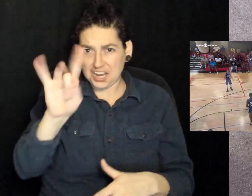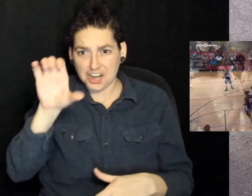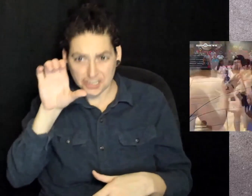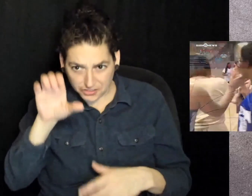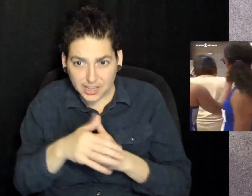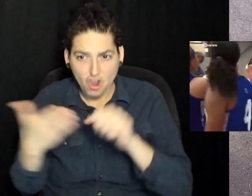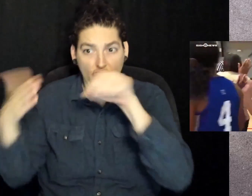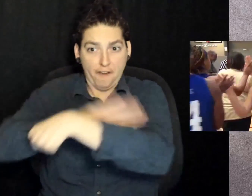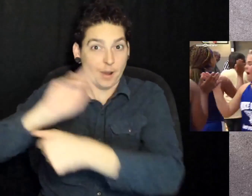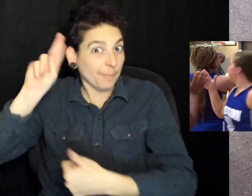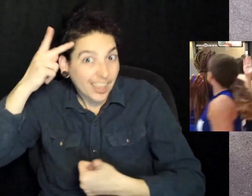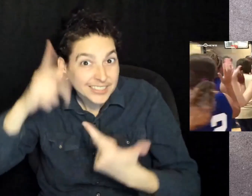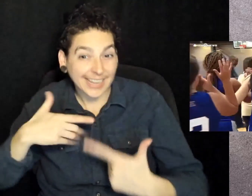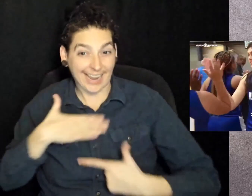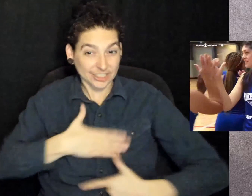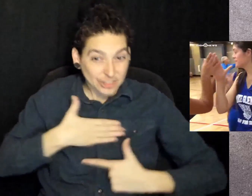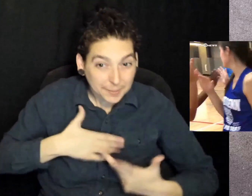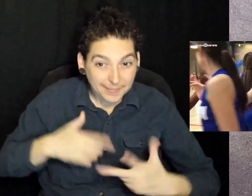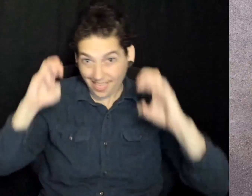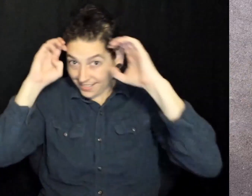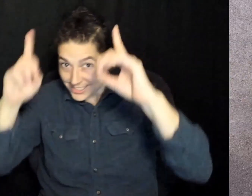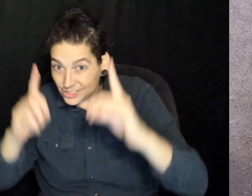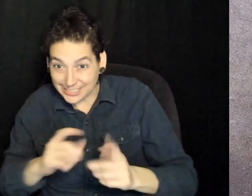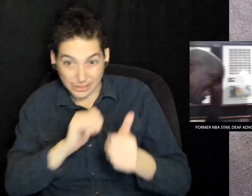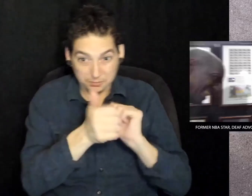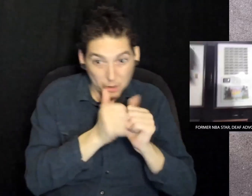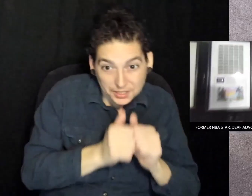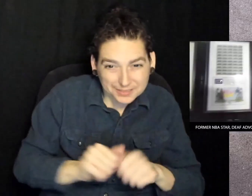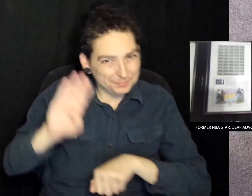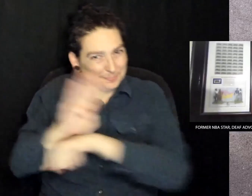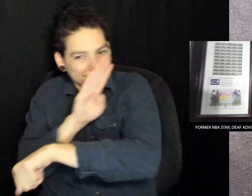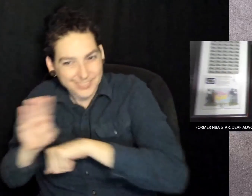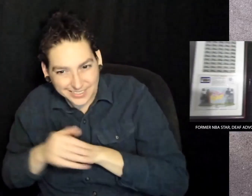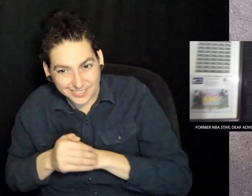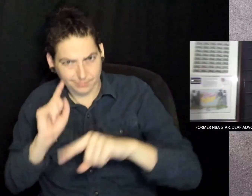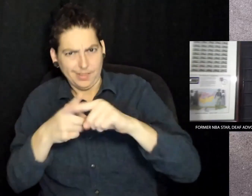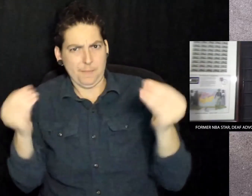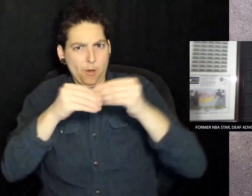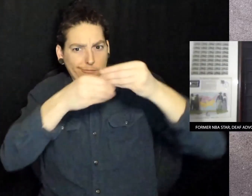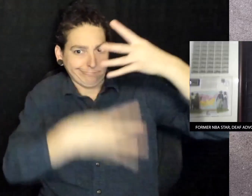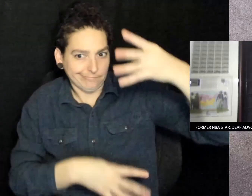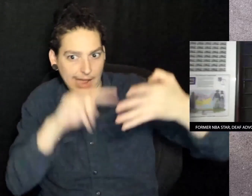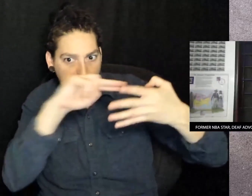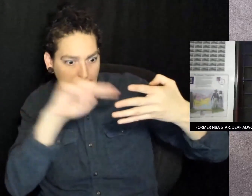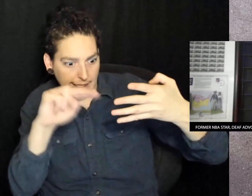his stamp collection goes back as far as 1800s covering politics entertainment education